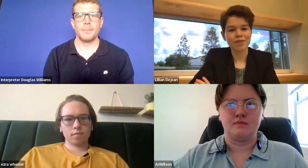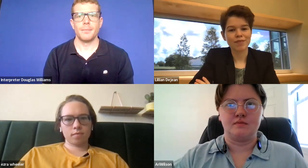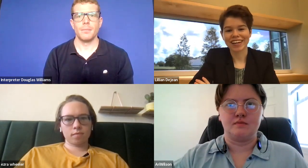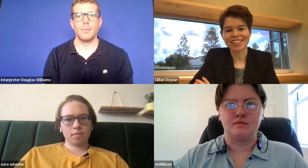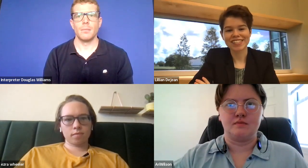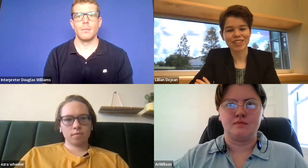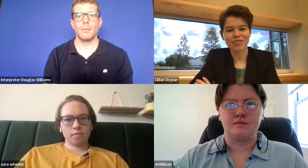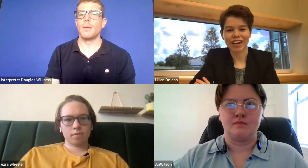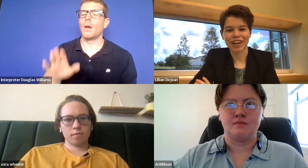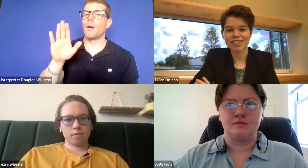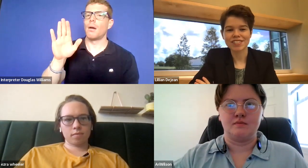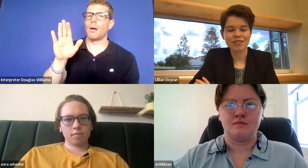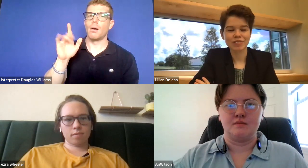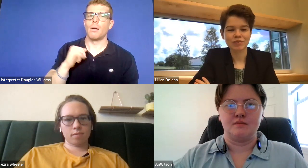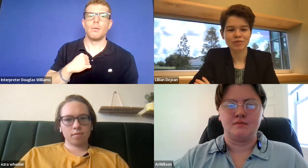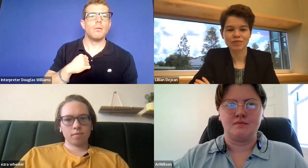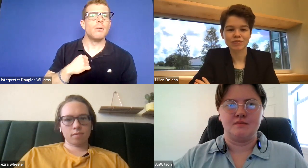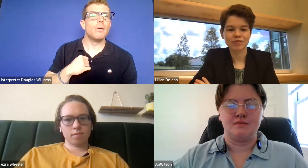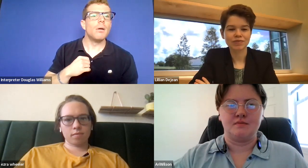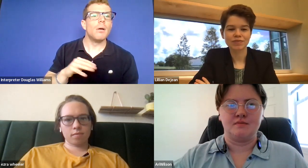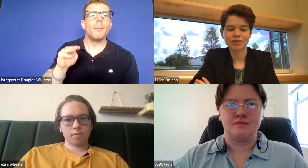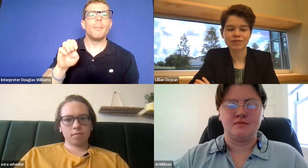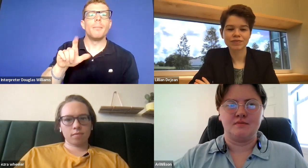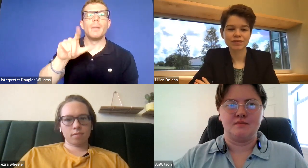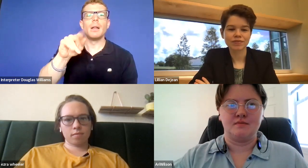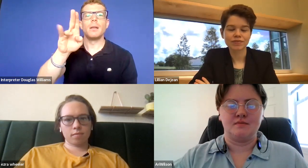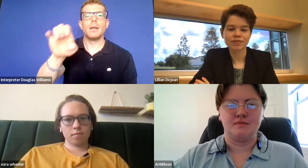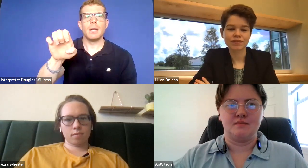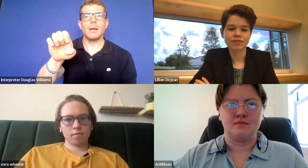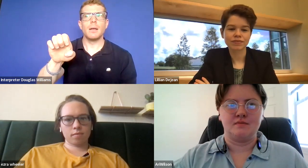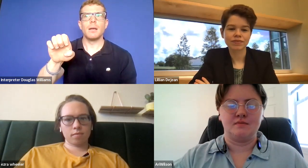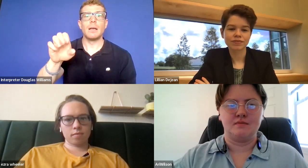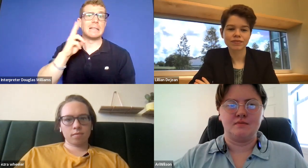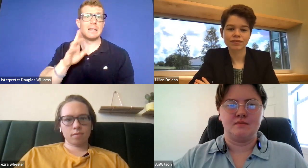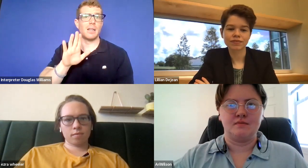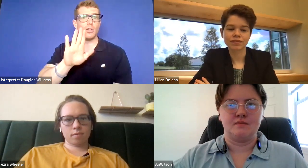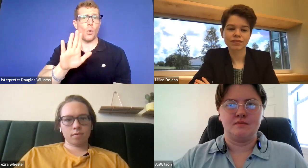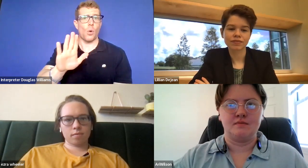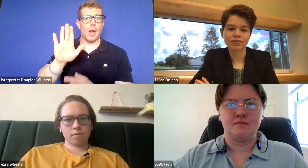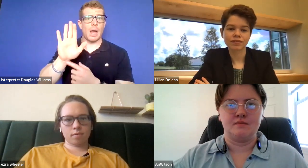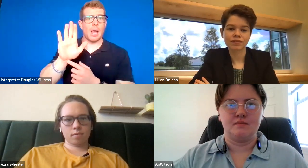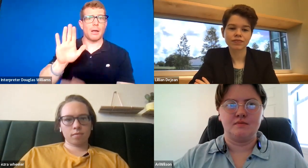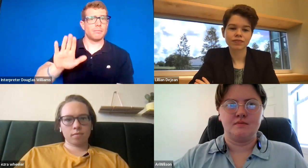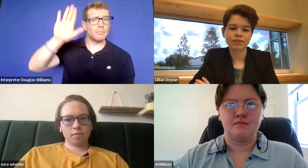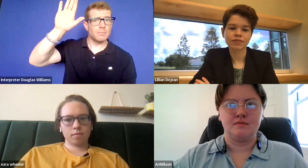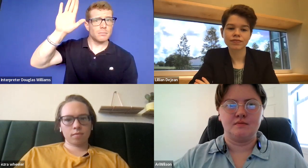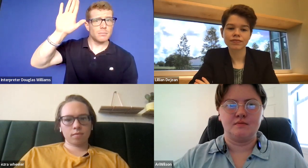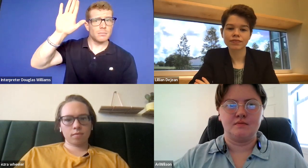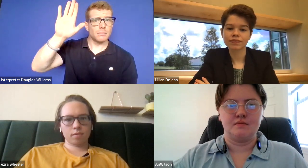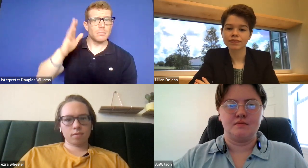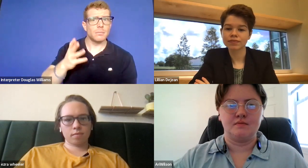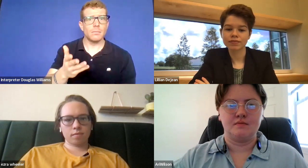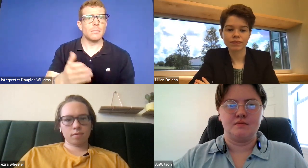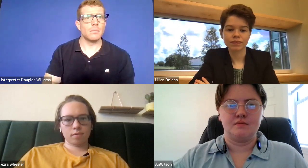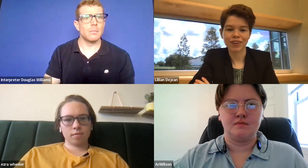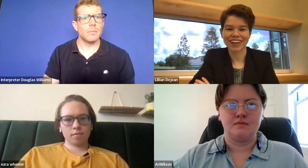Hey, Melanie, I see that you have your hand. Raise